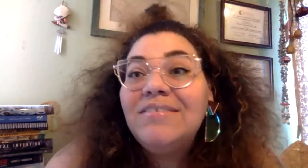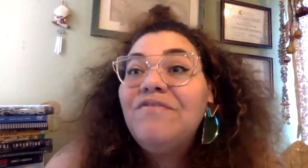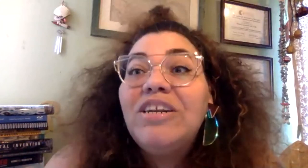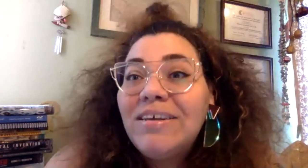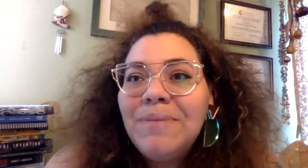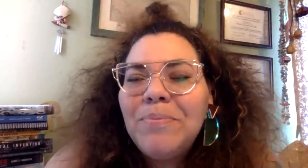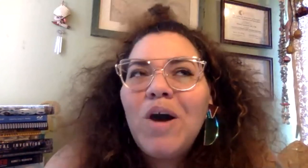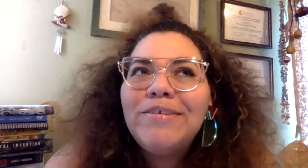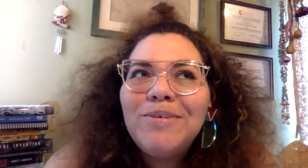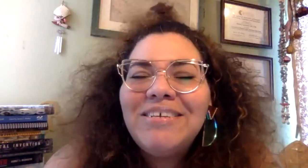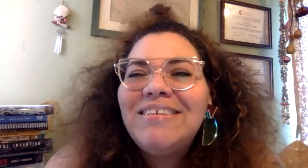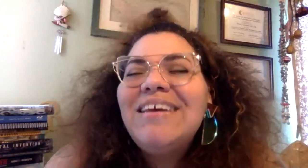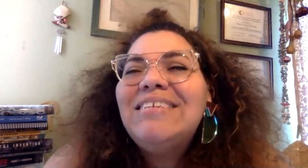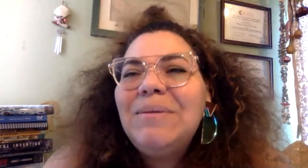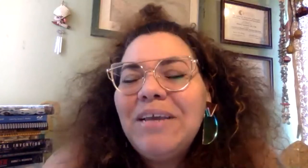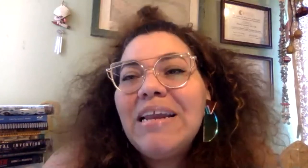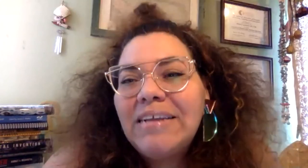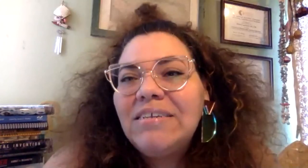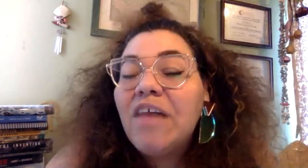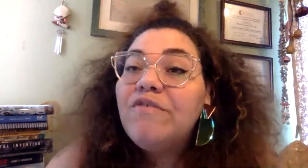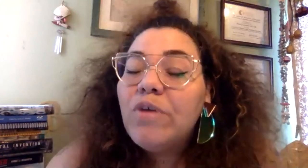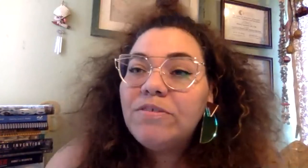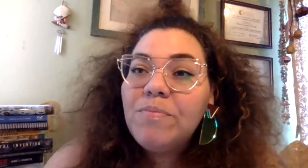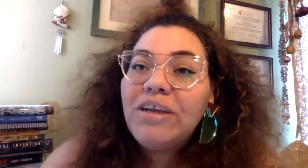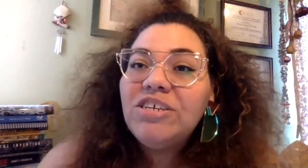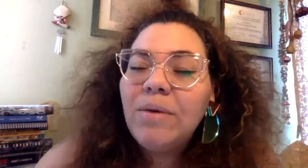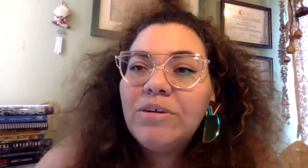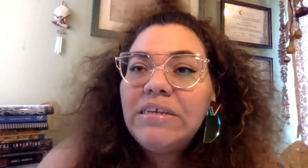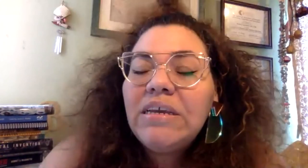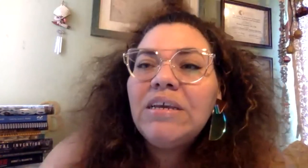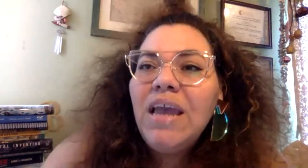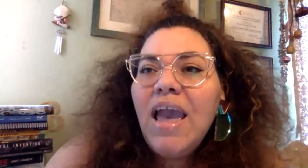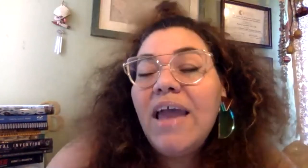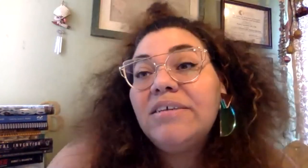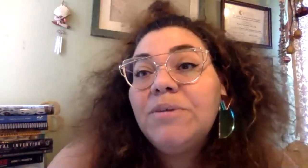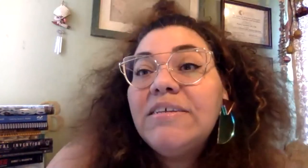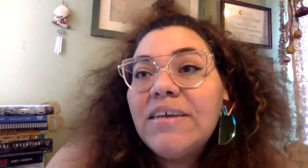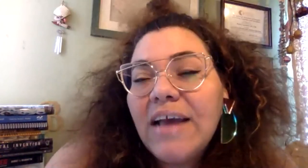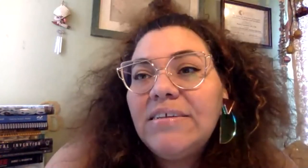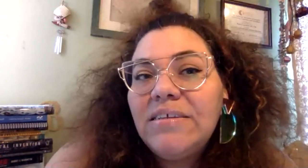but also just deeply connected to other forms of oppression that we’re seeing and experiencing as disabled people.